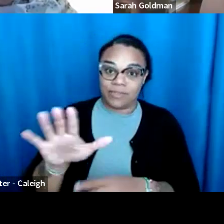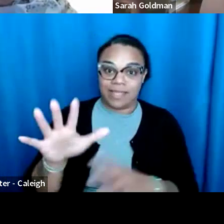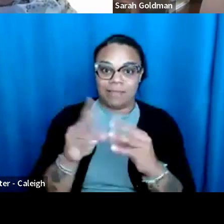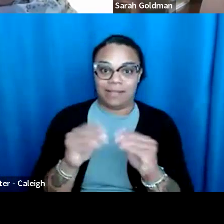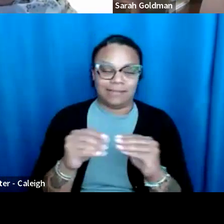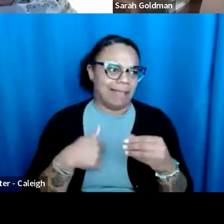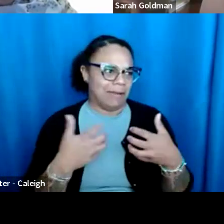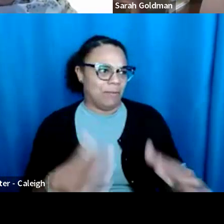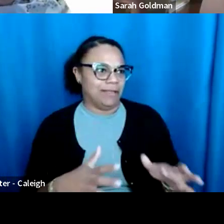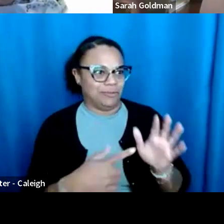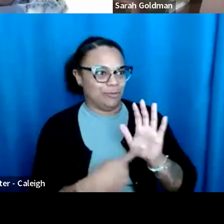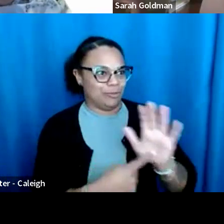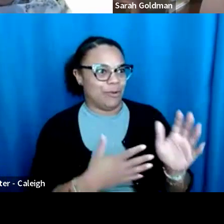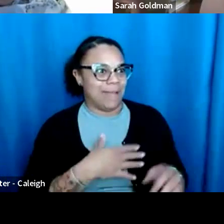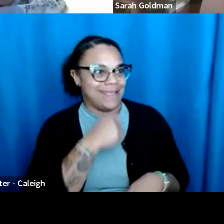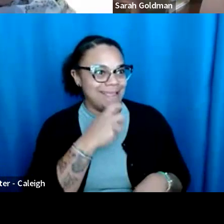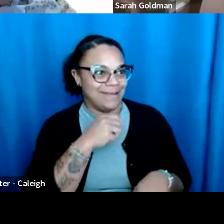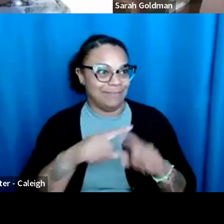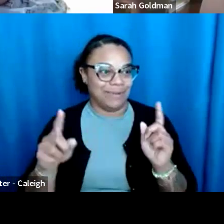but in the early nineties, that's how old I am.